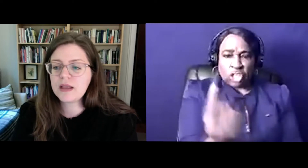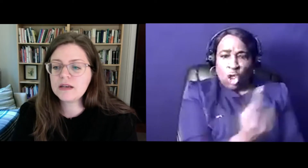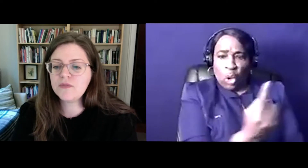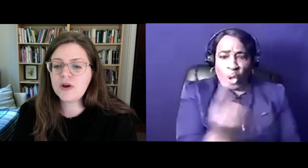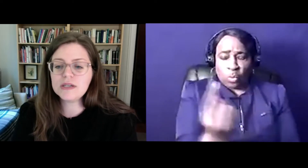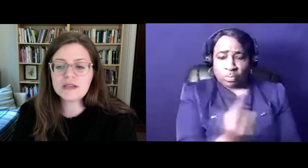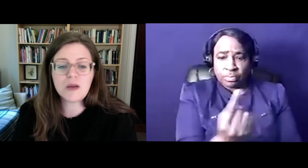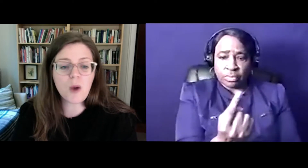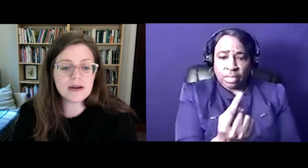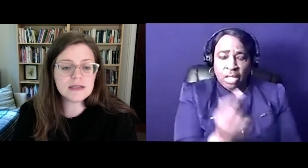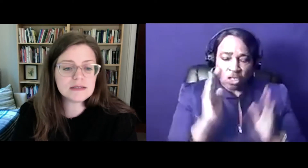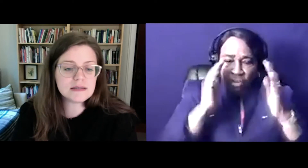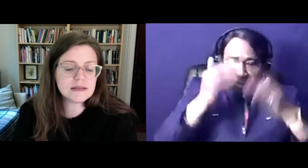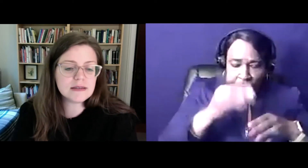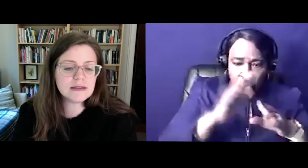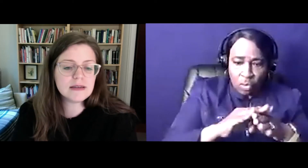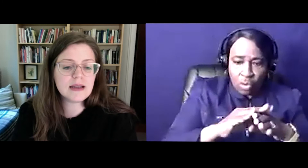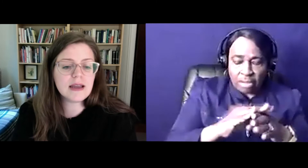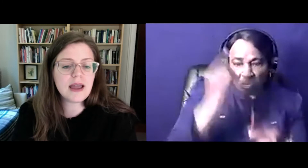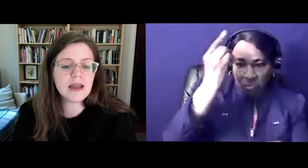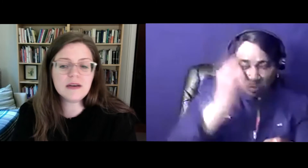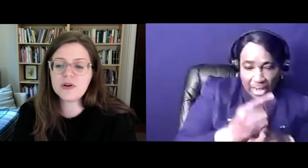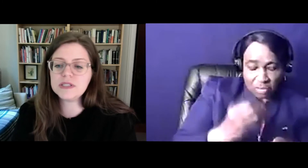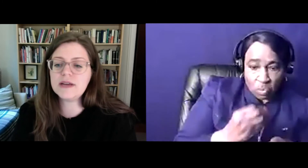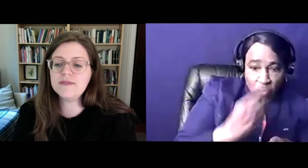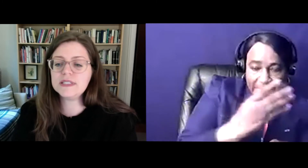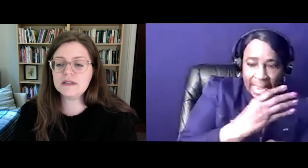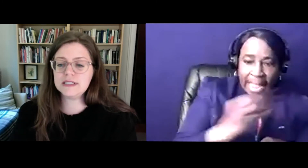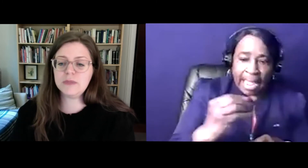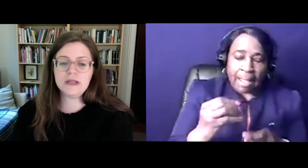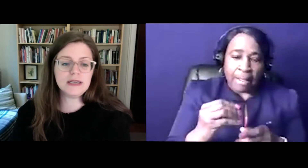to focus on whiteness, and focus on physical disability.